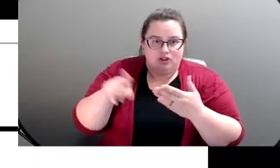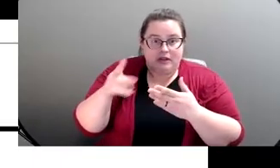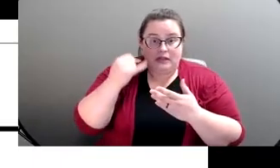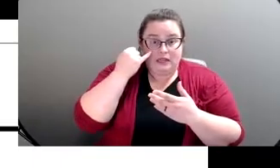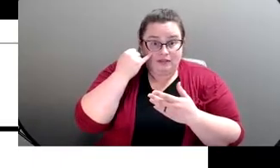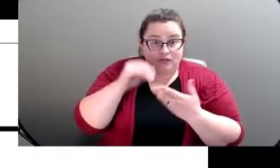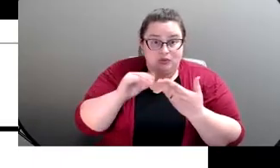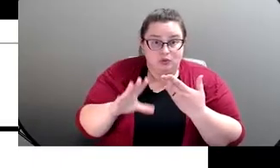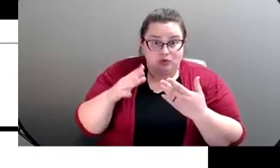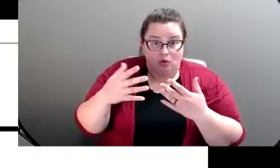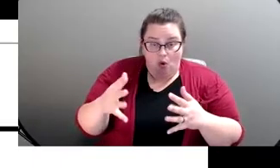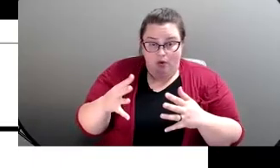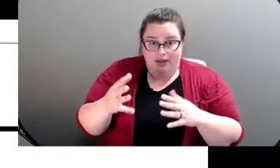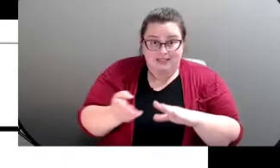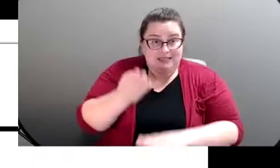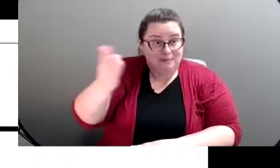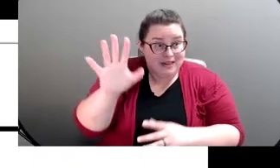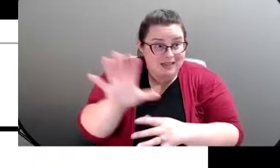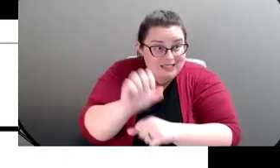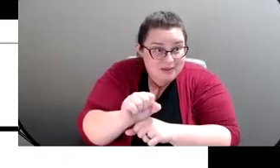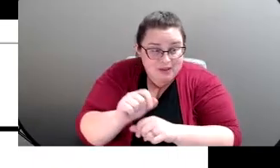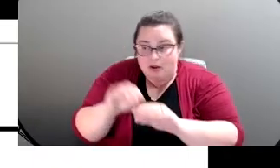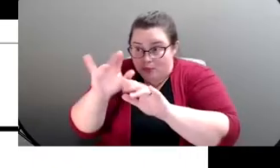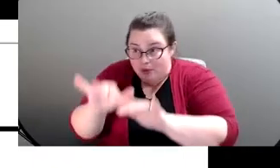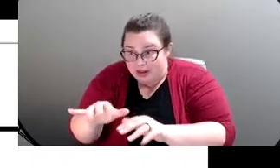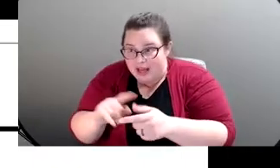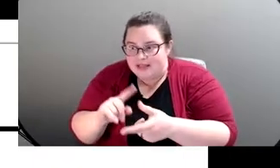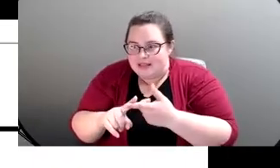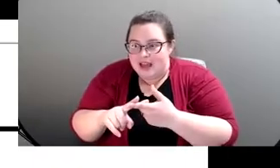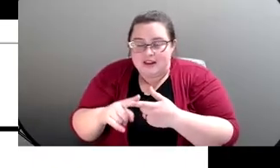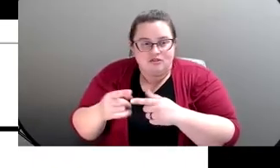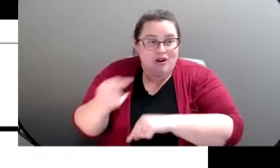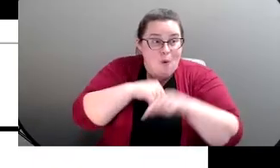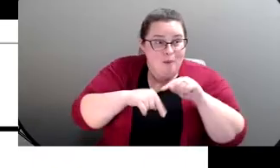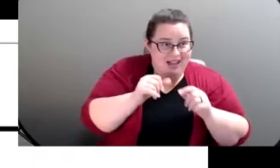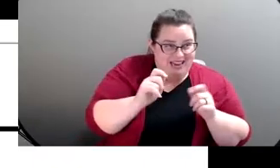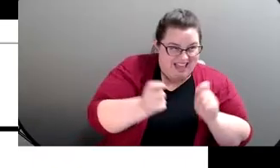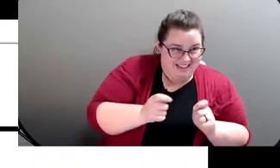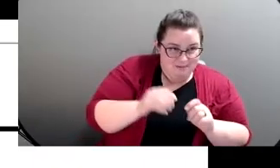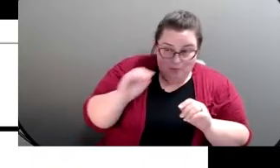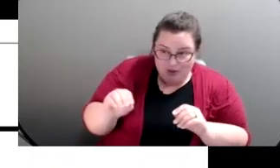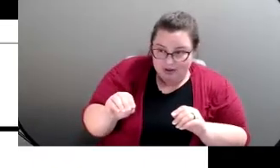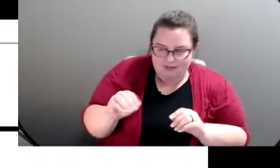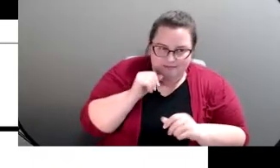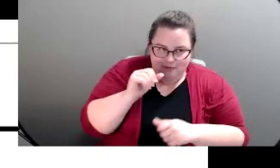And for you to go back and try to edit the rubric and say yes, use this. So you'd have to manually enter the grades in the grade